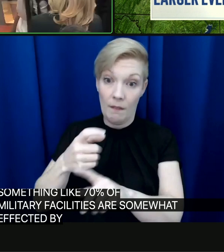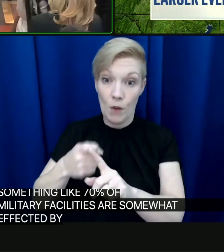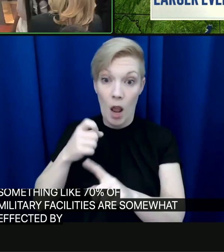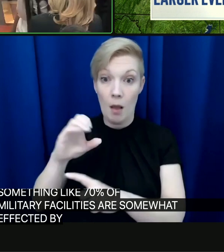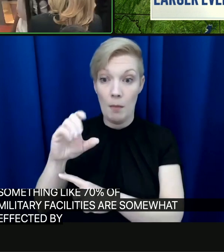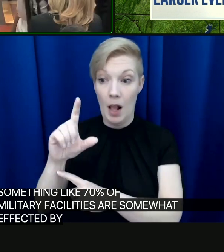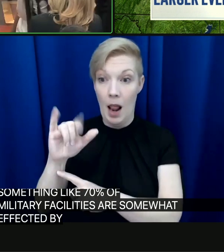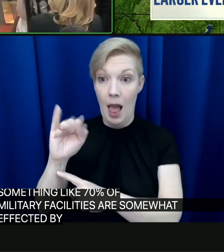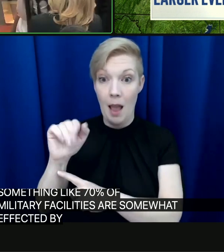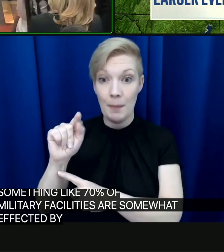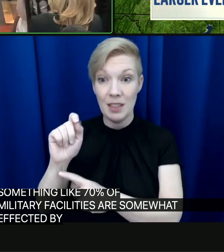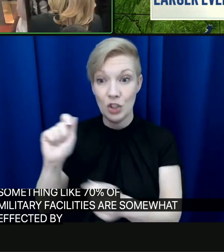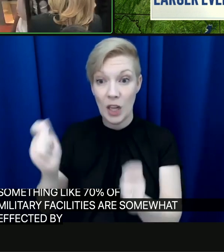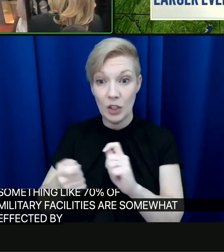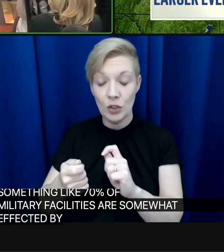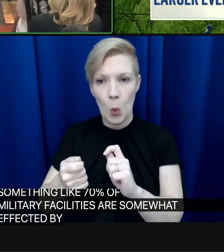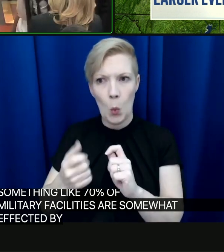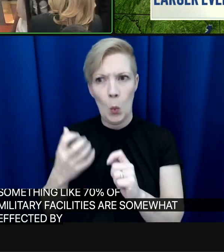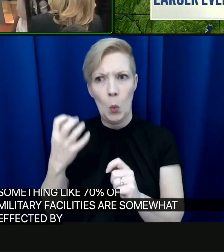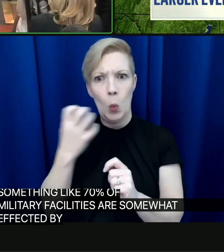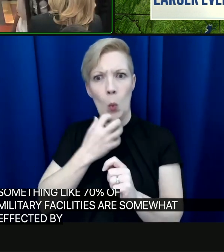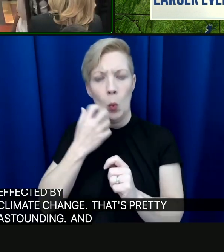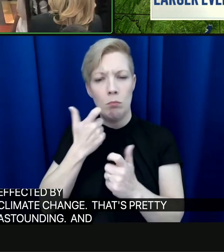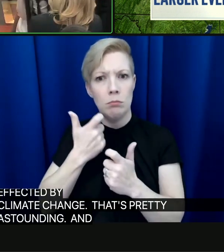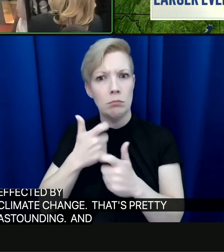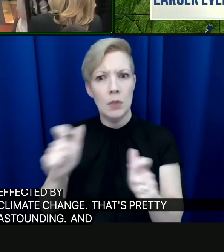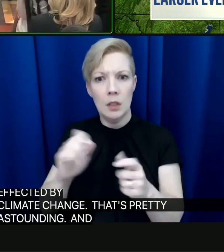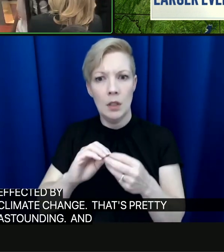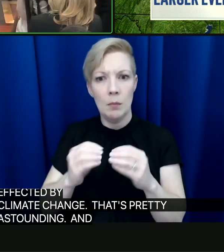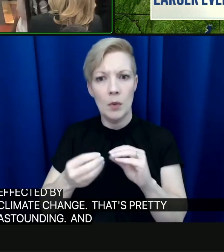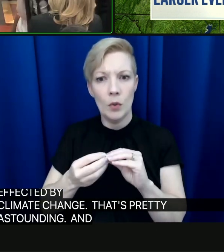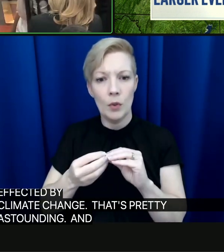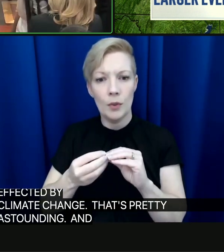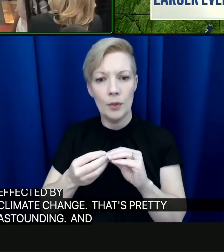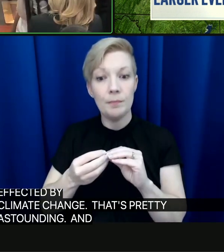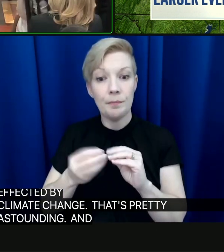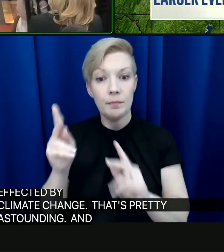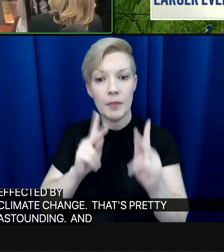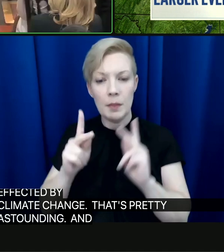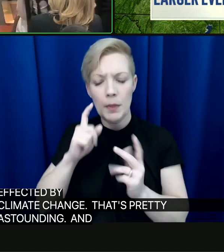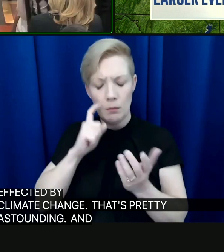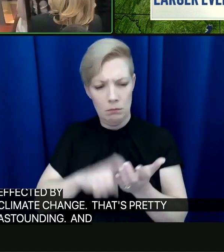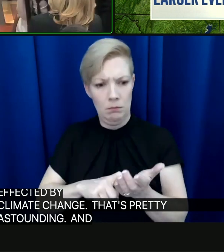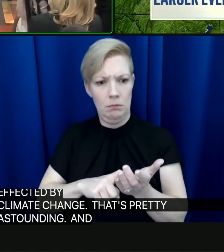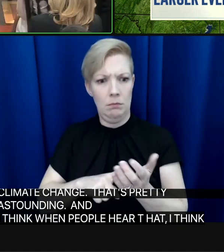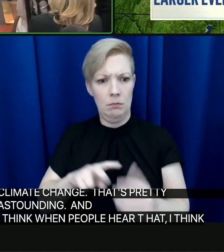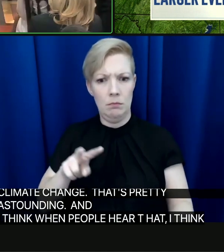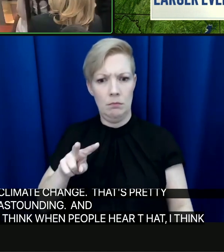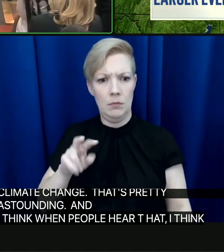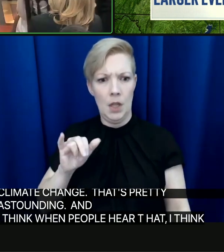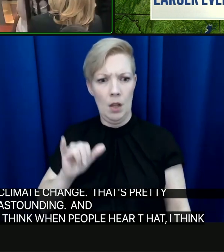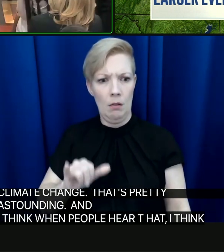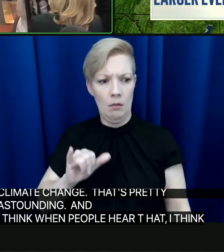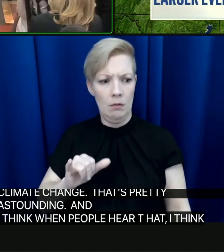And I think when people hear that, I think that that that's one of those. Oh, gee, I didn't know that. Mr. Mayock: Yeah.